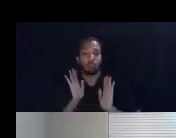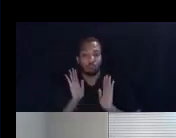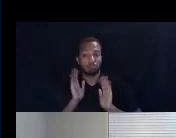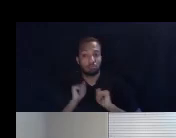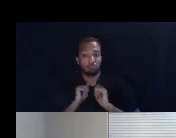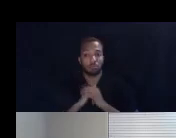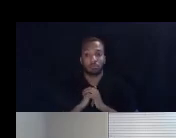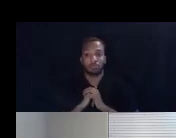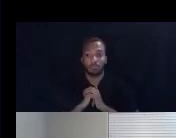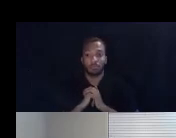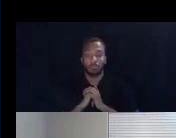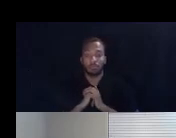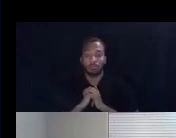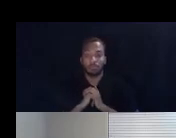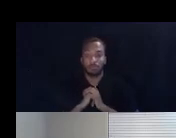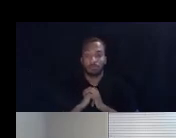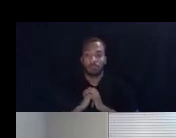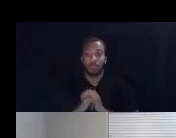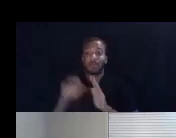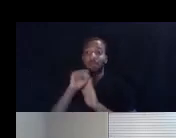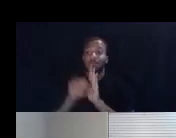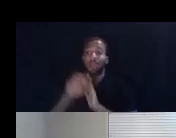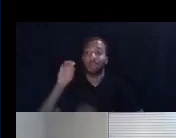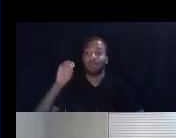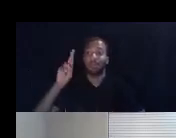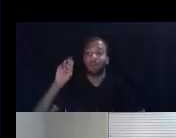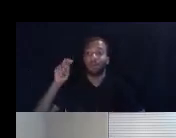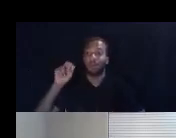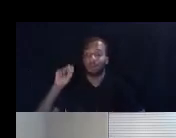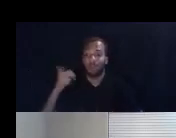which is that the state of Oregon has a platform